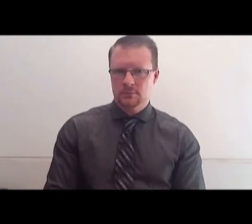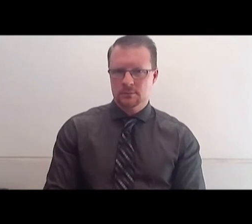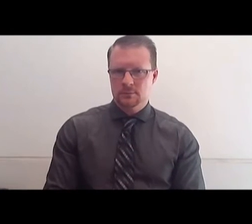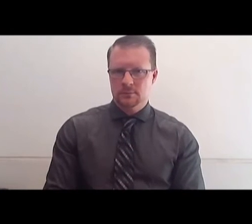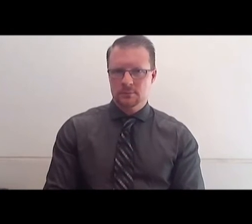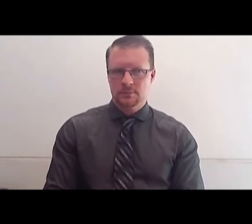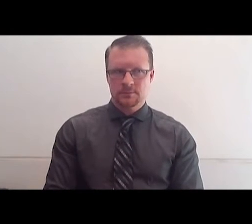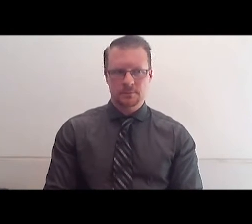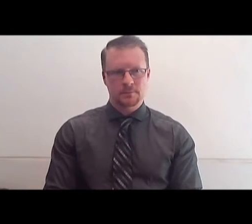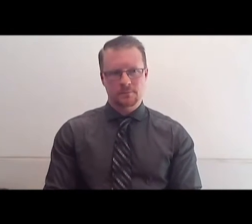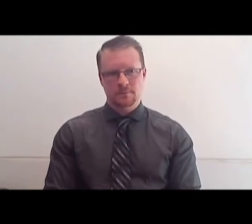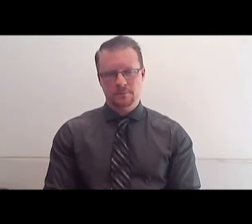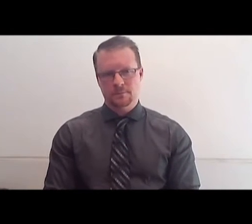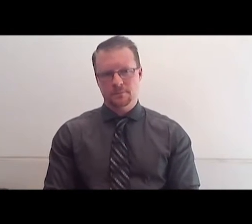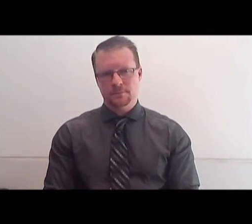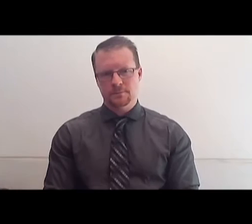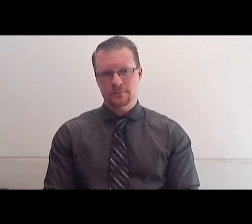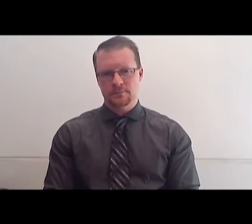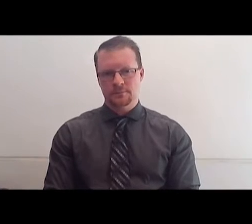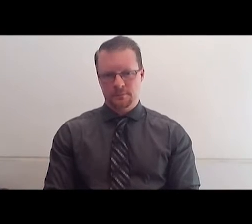the provider to mean crushing chest pain.